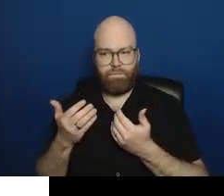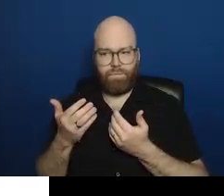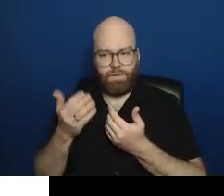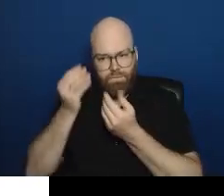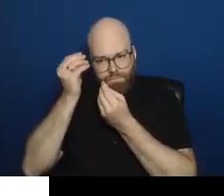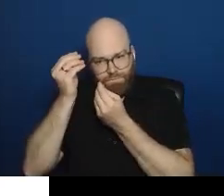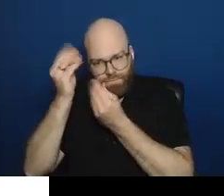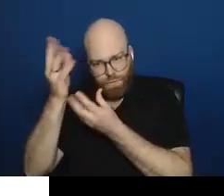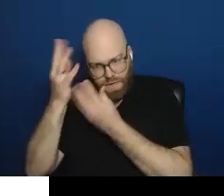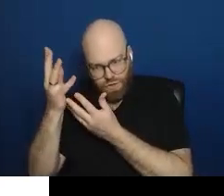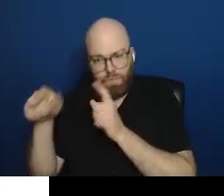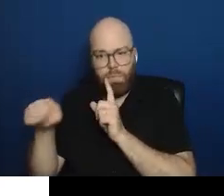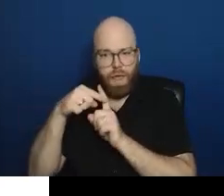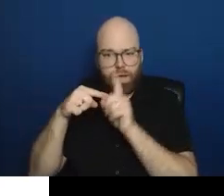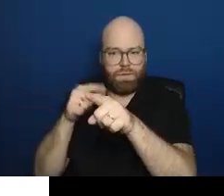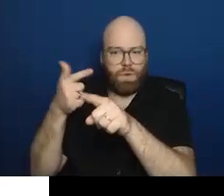We have like stickers that say, you know,